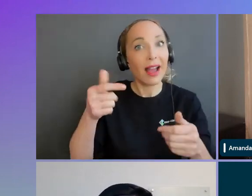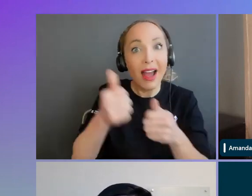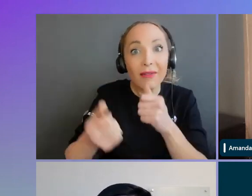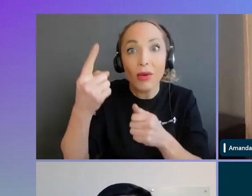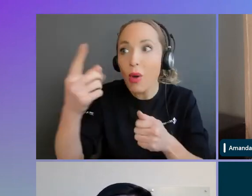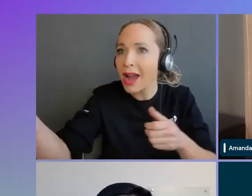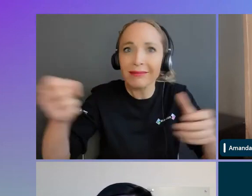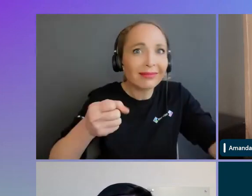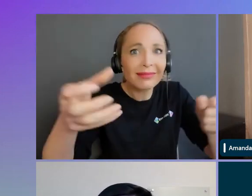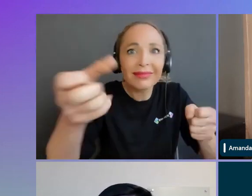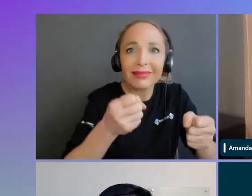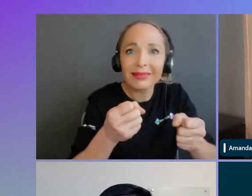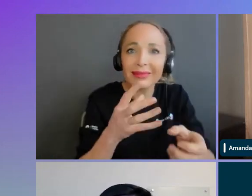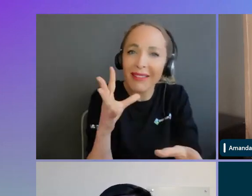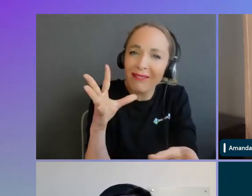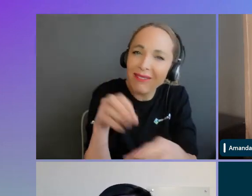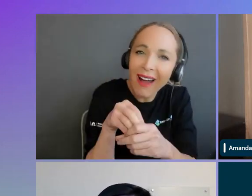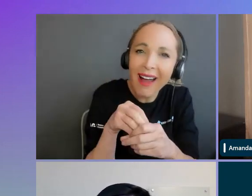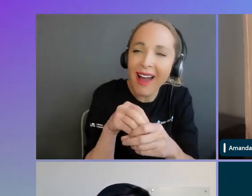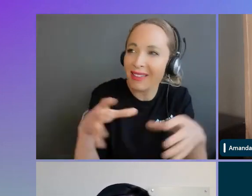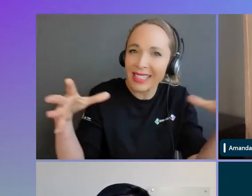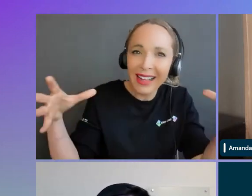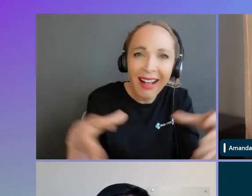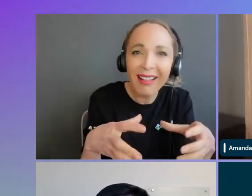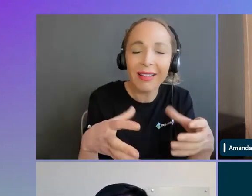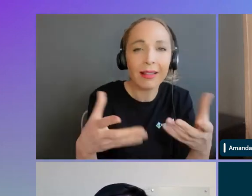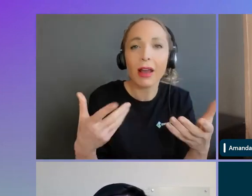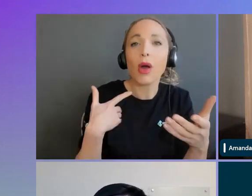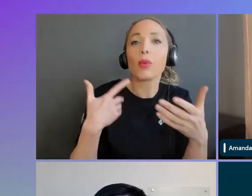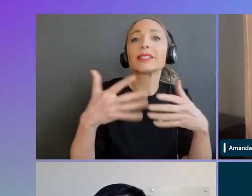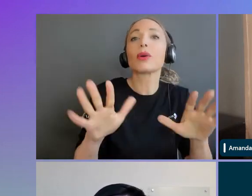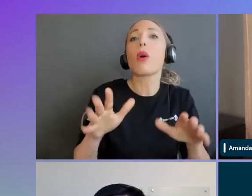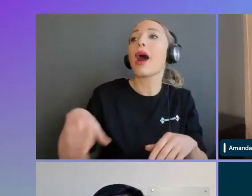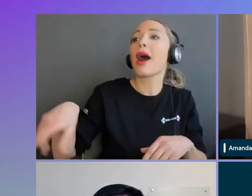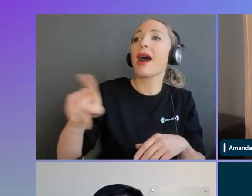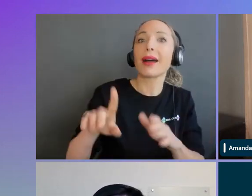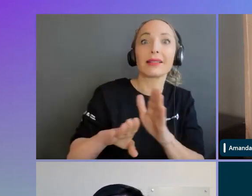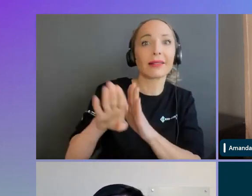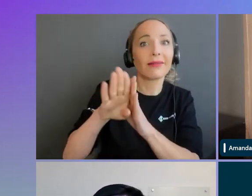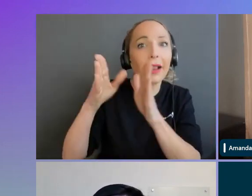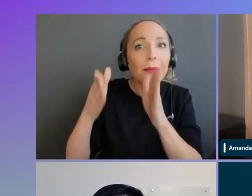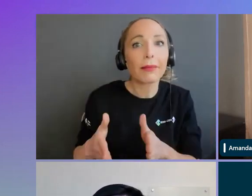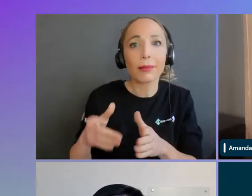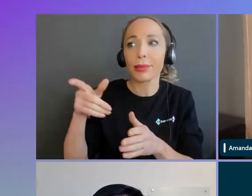our developers themselves. Right? We didn't want to hold our developers or our testers accountable. This was something